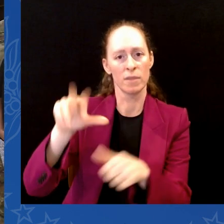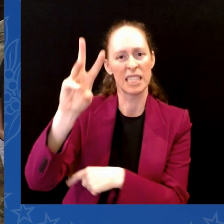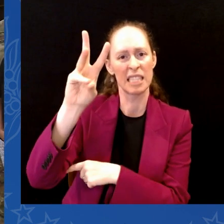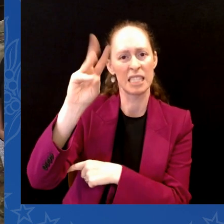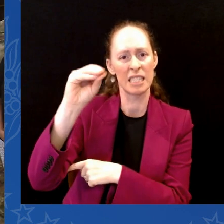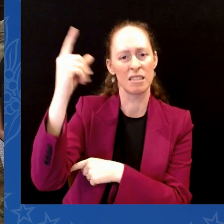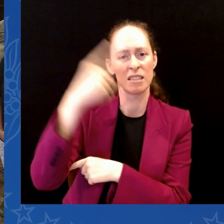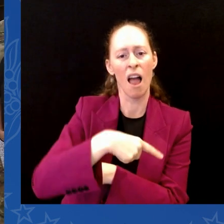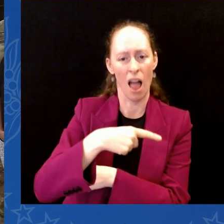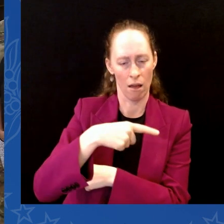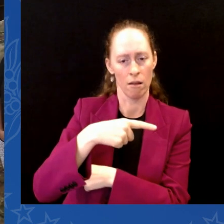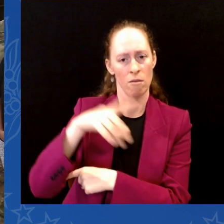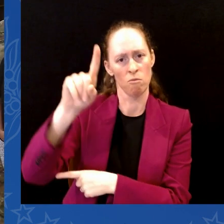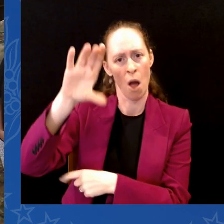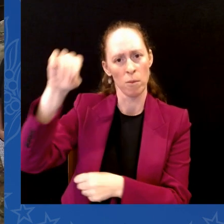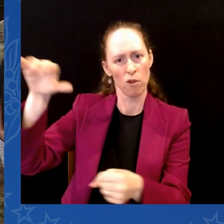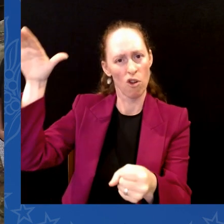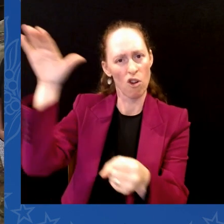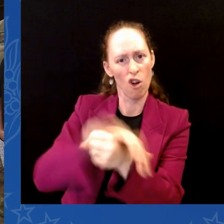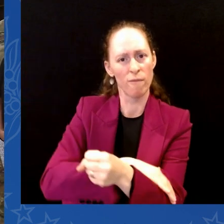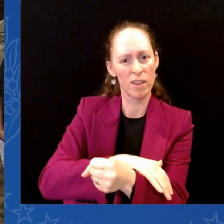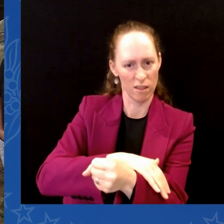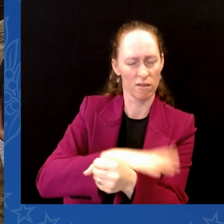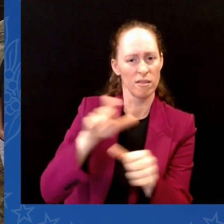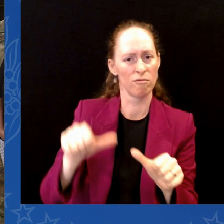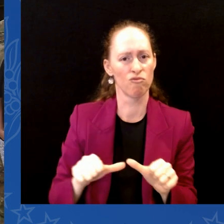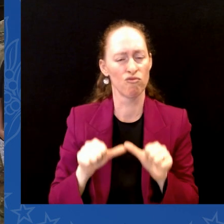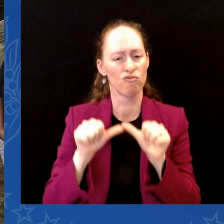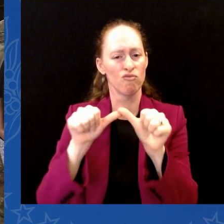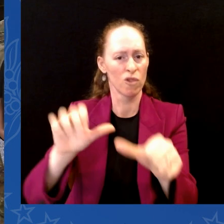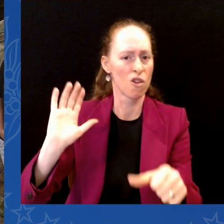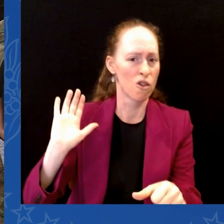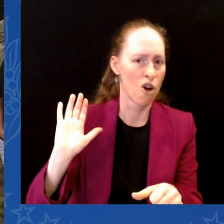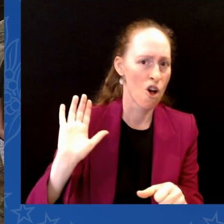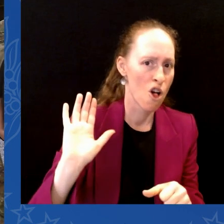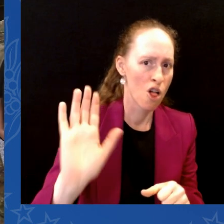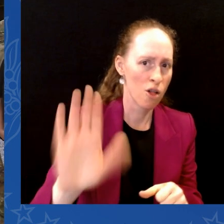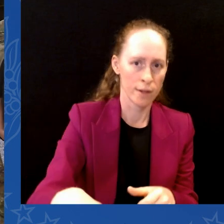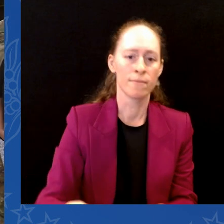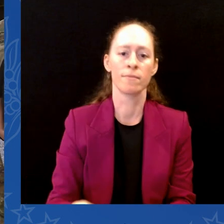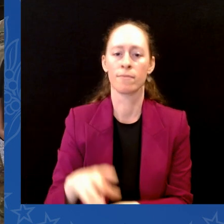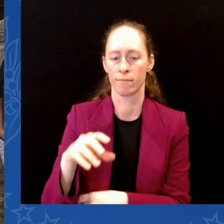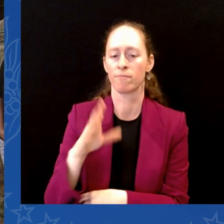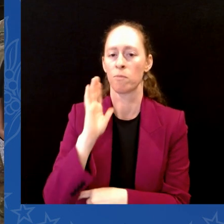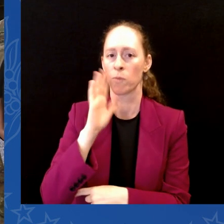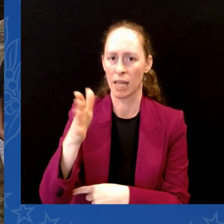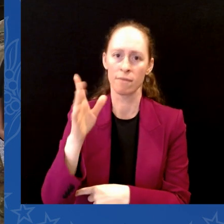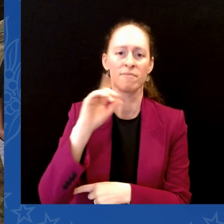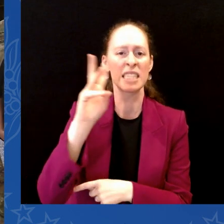Their bill for debris removal will likely be more than their annual budgets. And so this is really, really significant help.